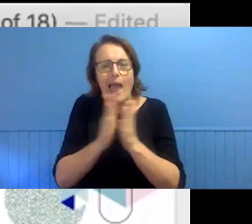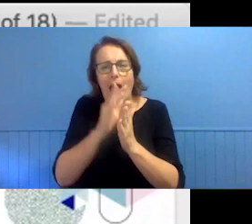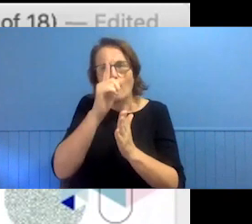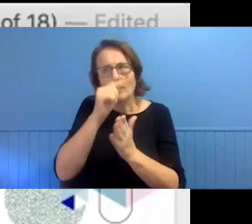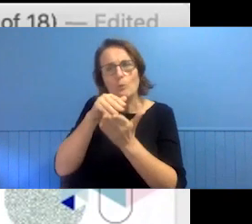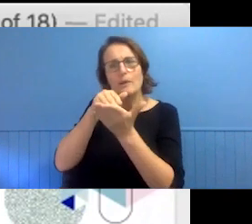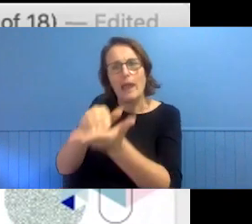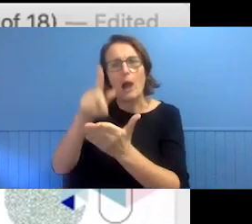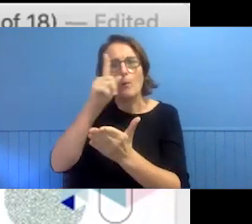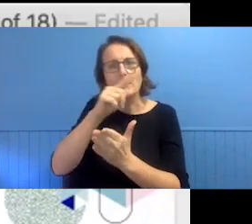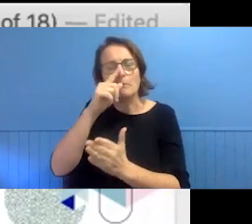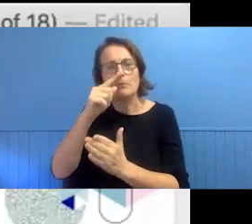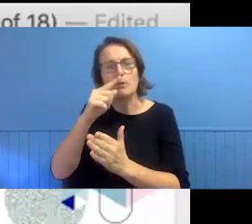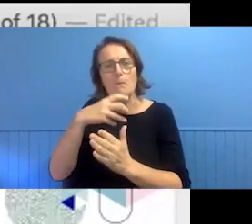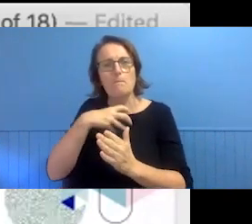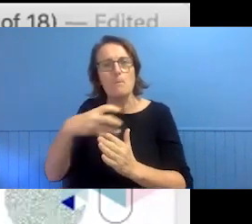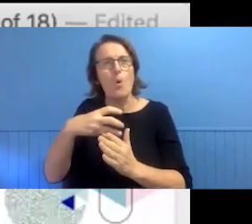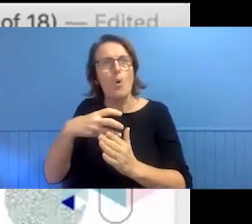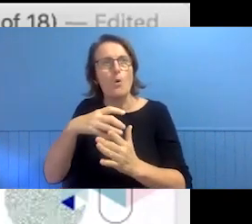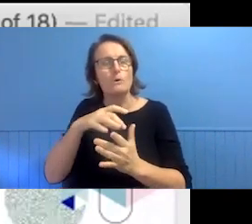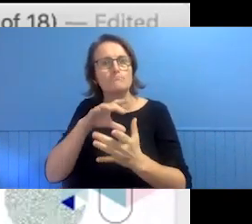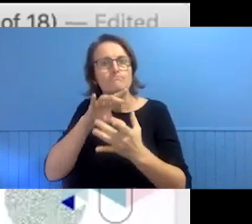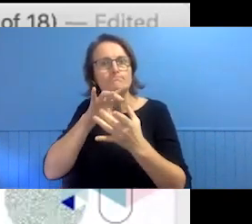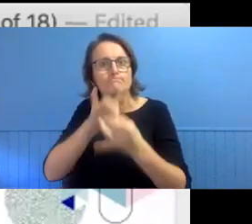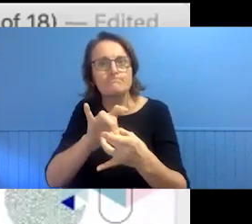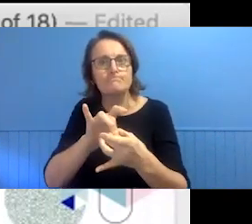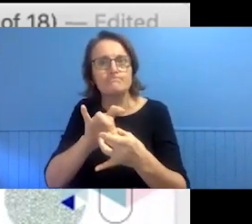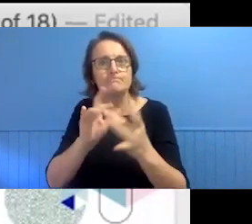impactful, meaningful experience? I love to know if you have experience